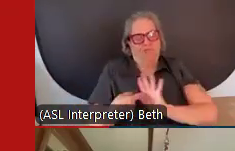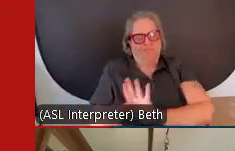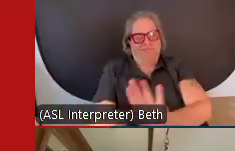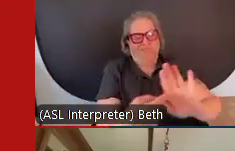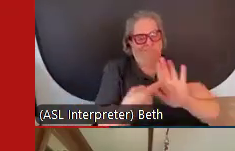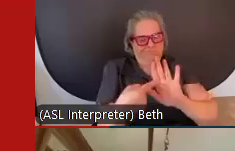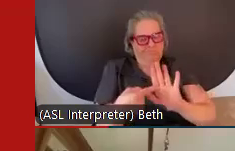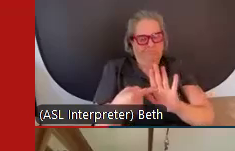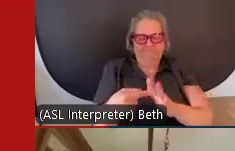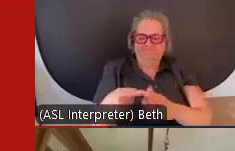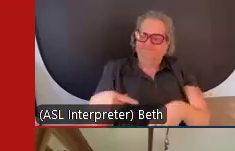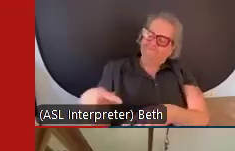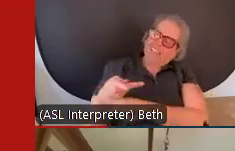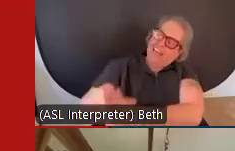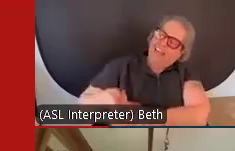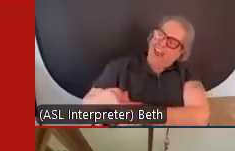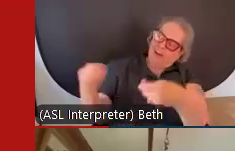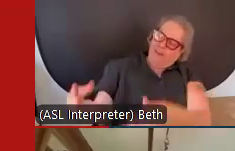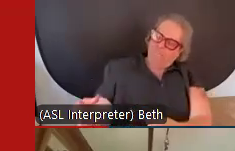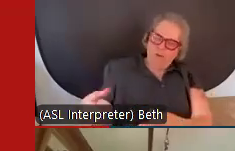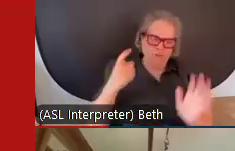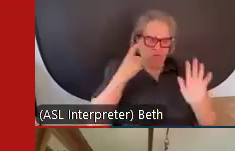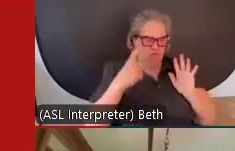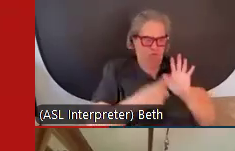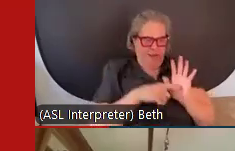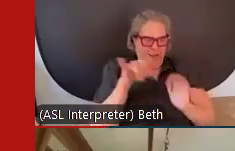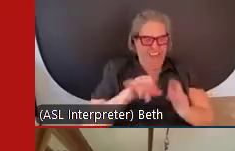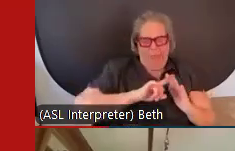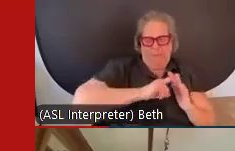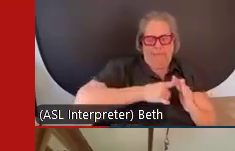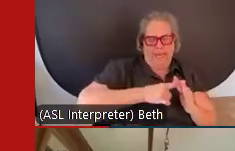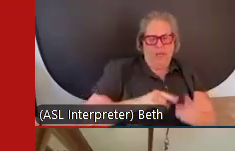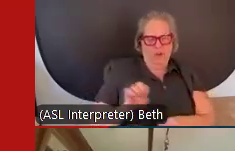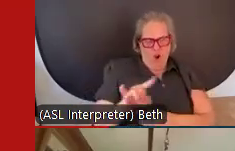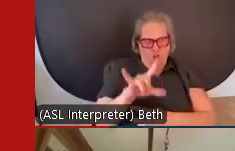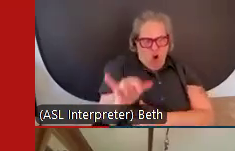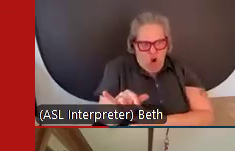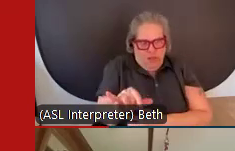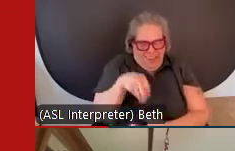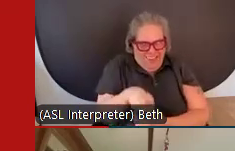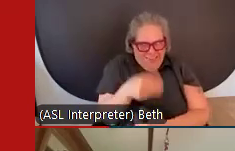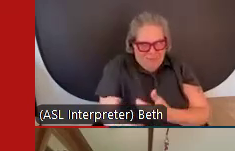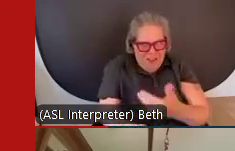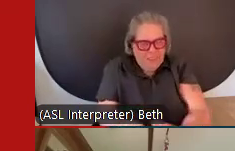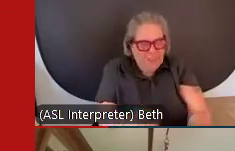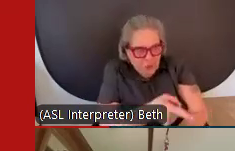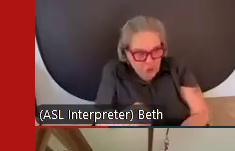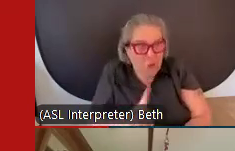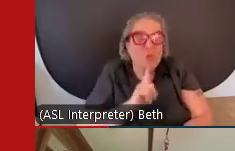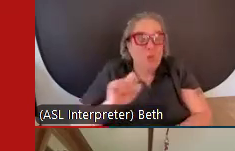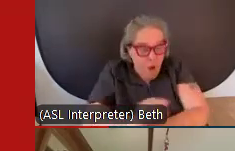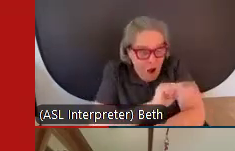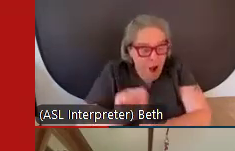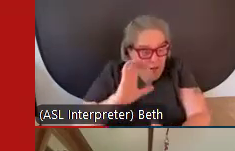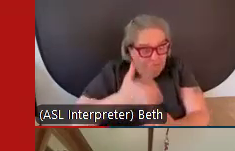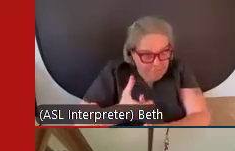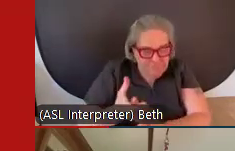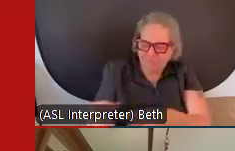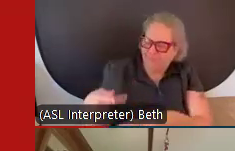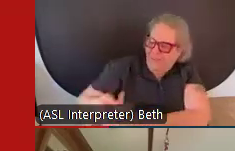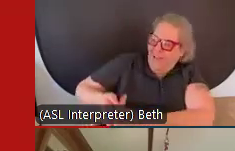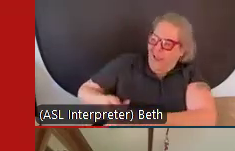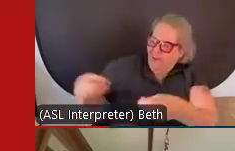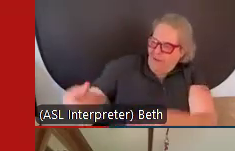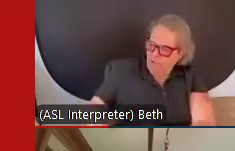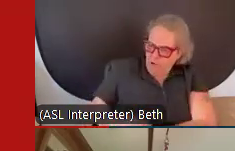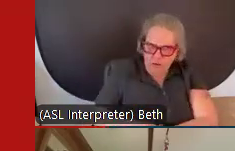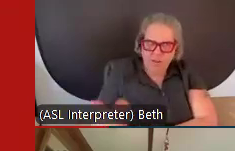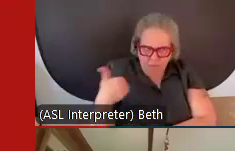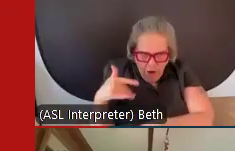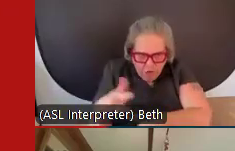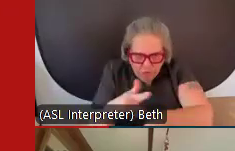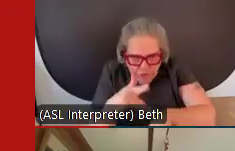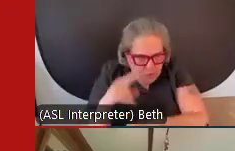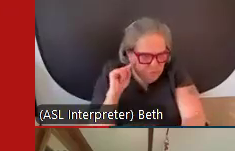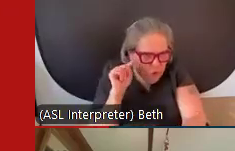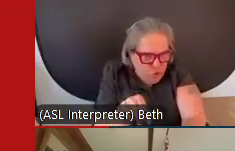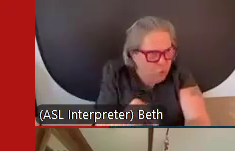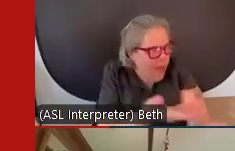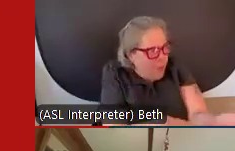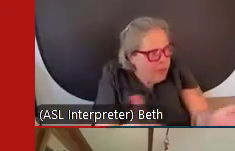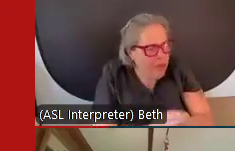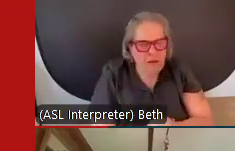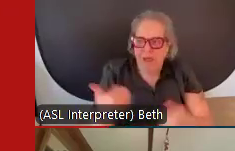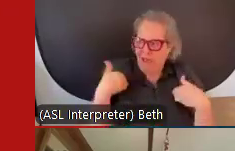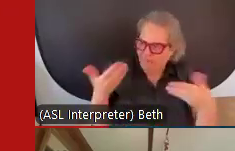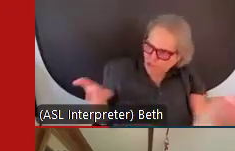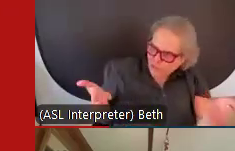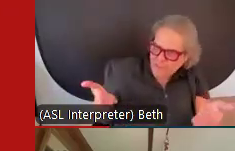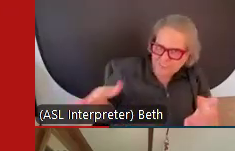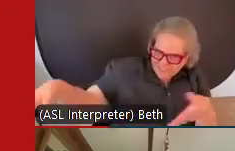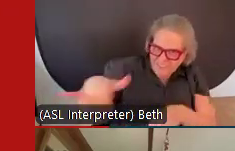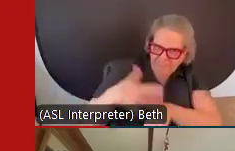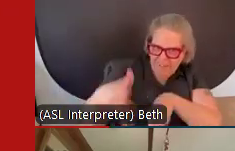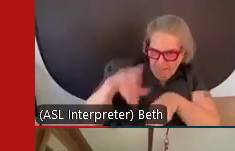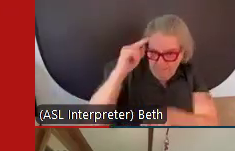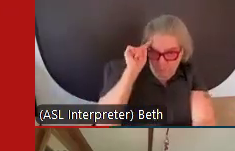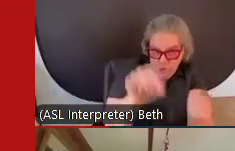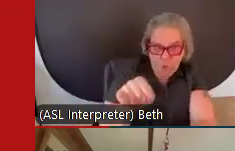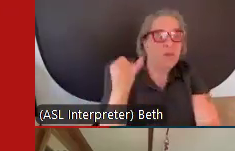And the reason why I bring this up, I always try to help the individual recognize sooner rather than later that they truly are the caregiver, because that means that they're more likely to start reaching out for any services and resources for caregivers.